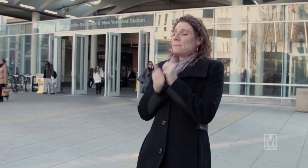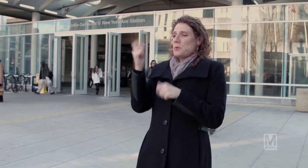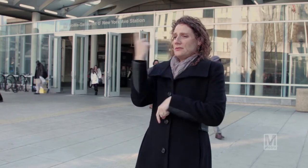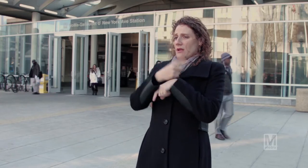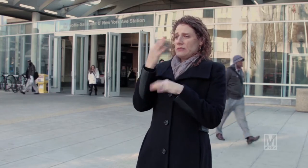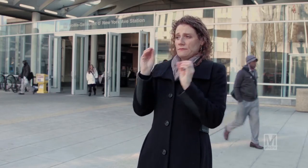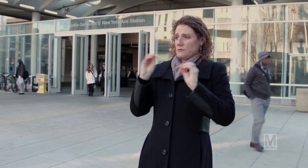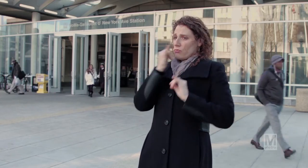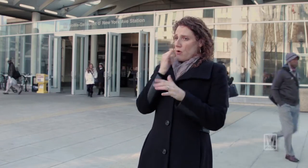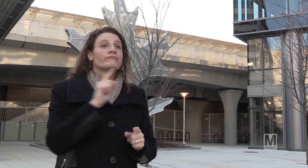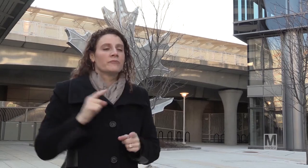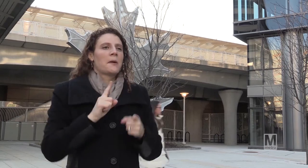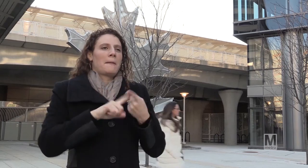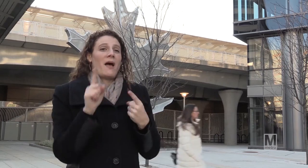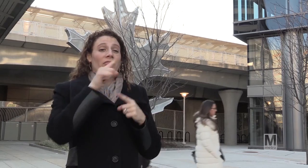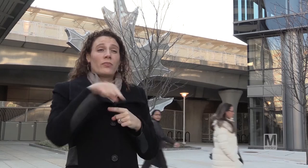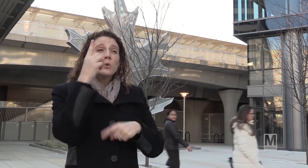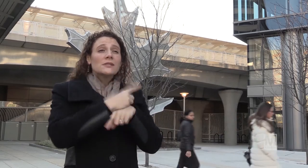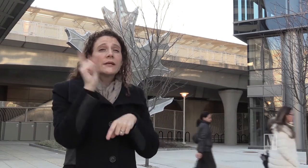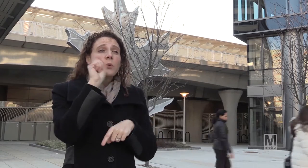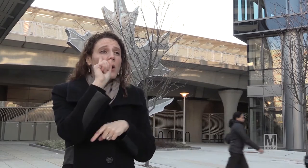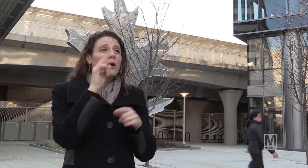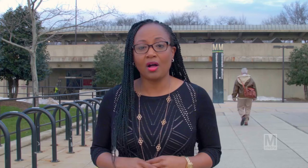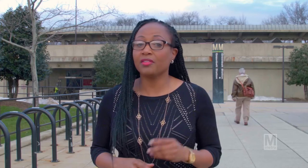And finally, we'll offer you a unique perspective from a writer's point of view.